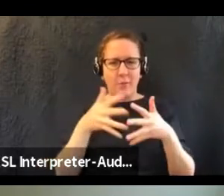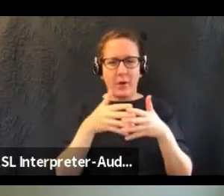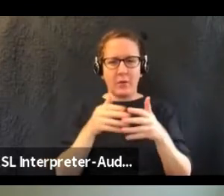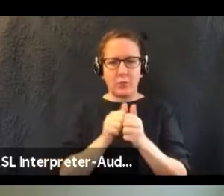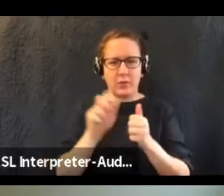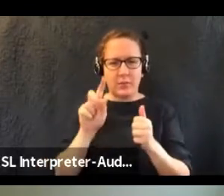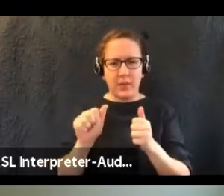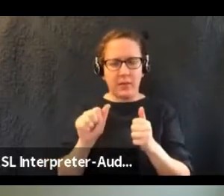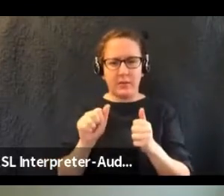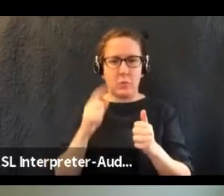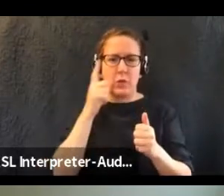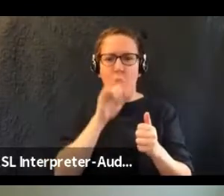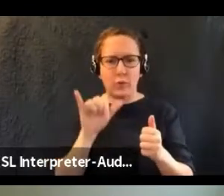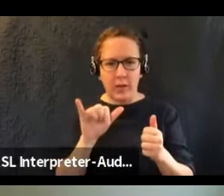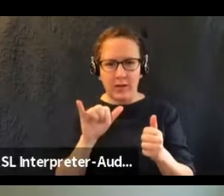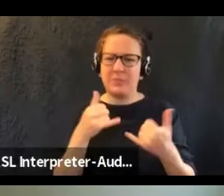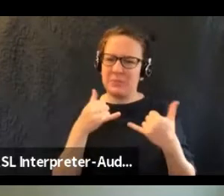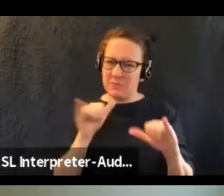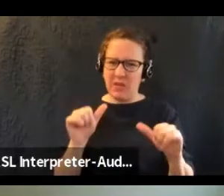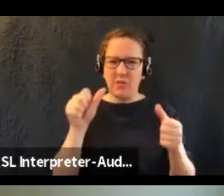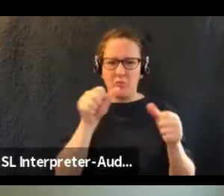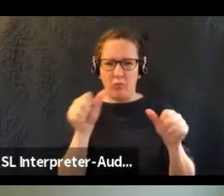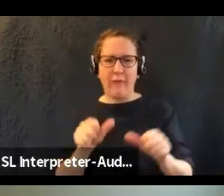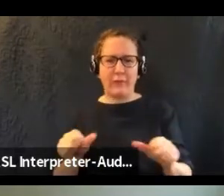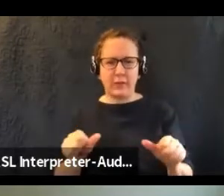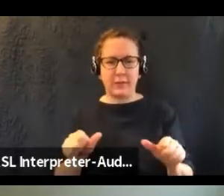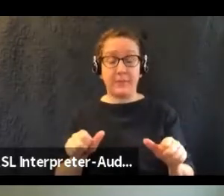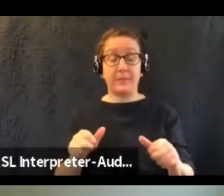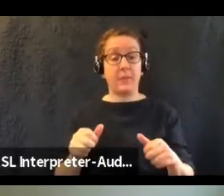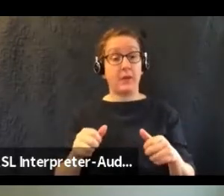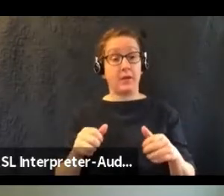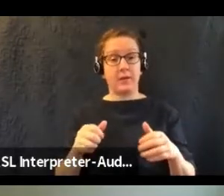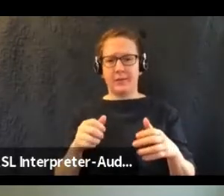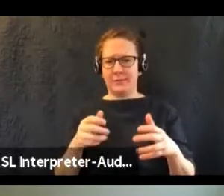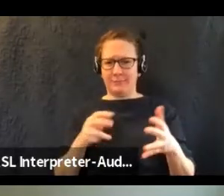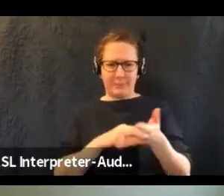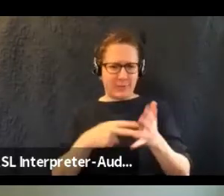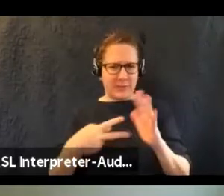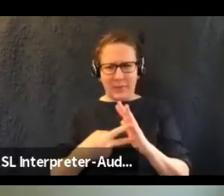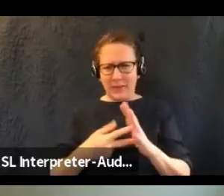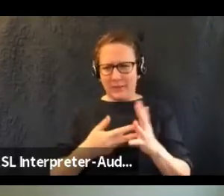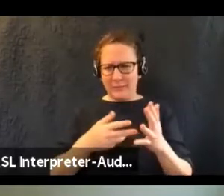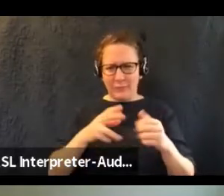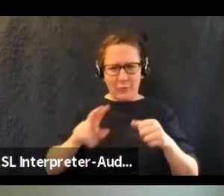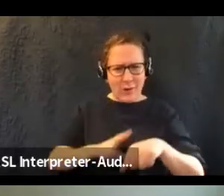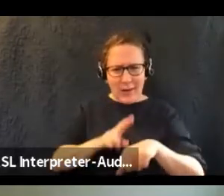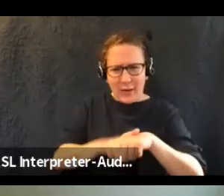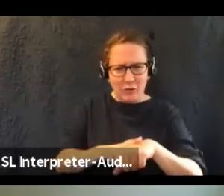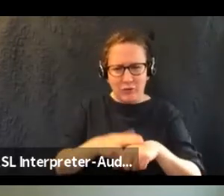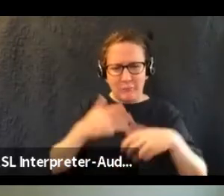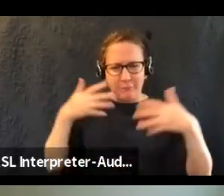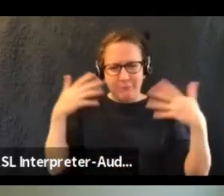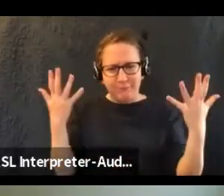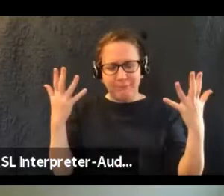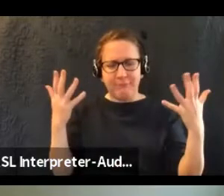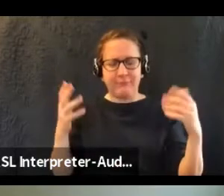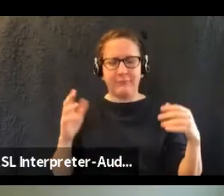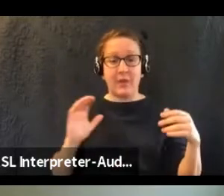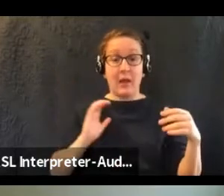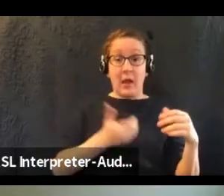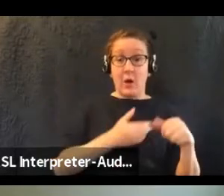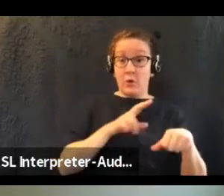like, so we are still shaping what that means for our nations, our nation and nations globally,